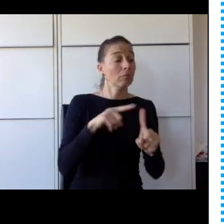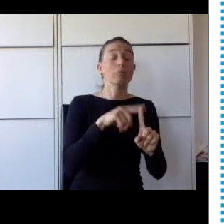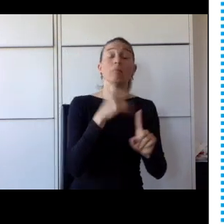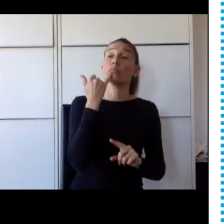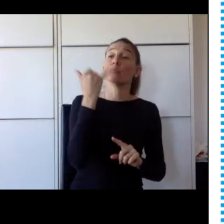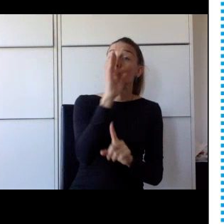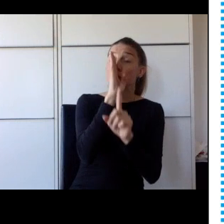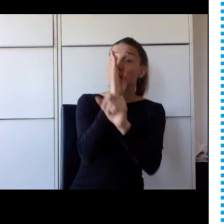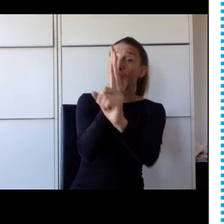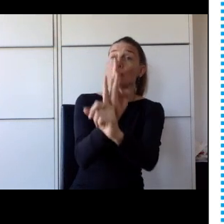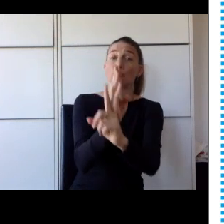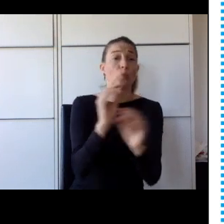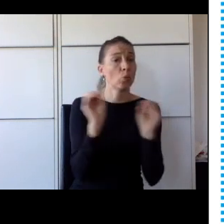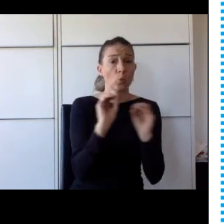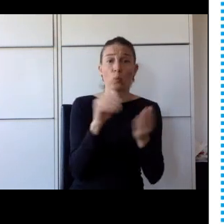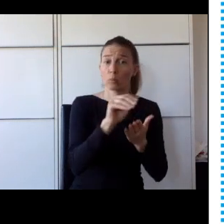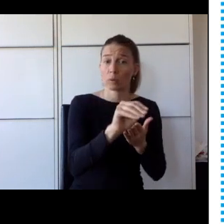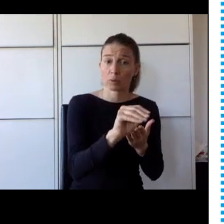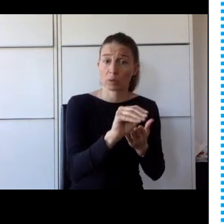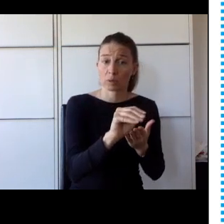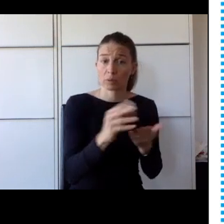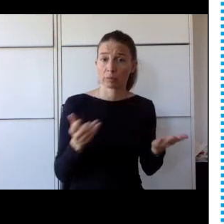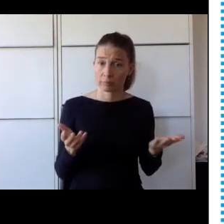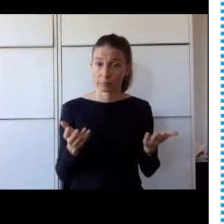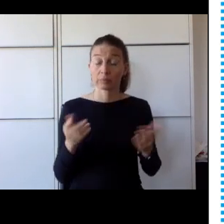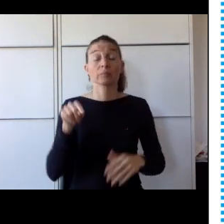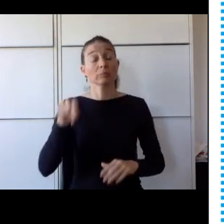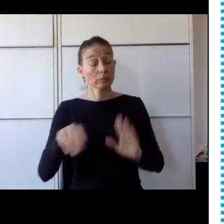So the Code allows Member States to ensure